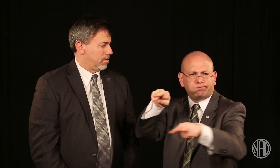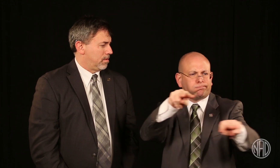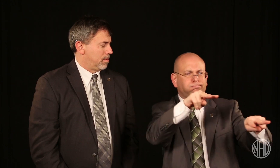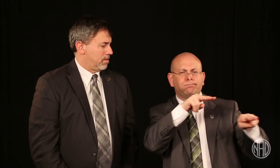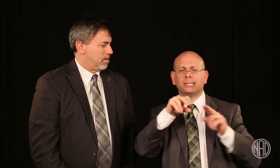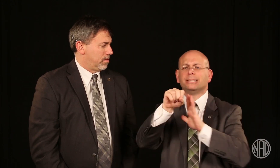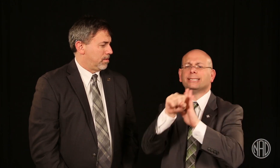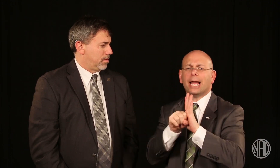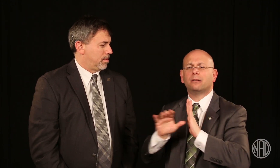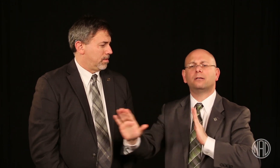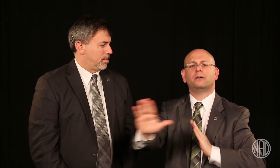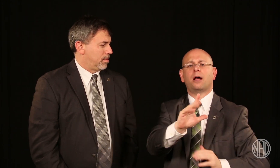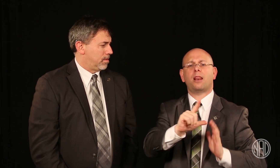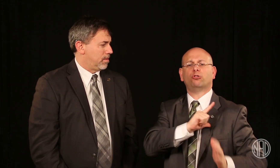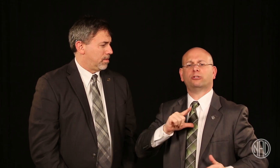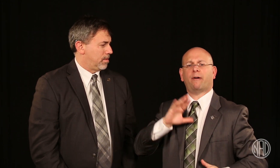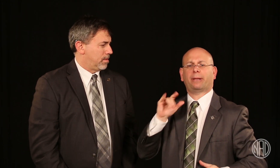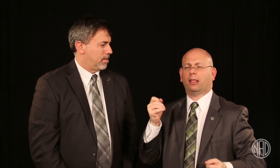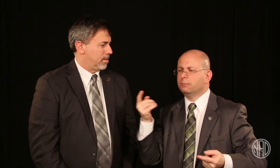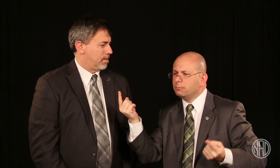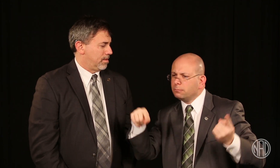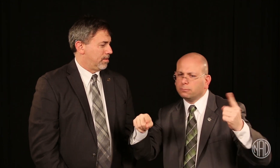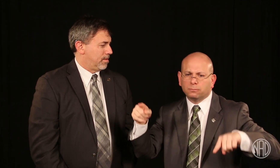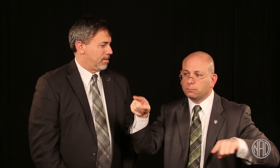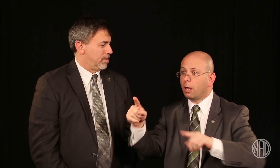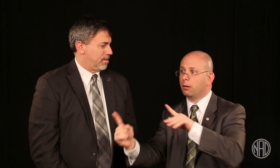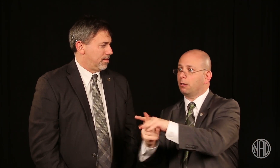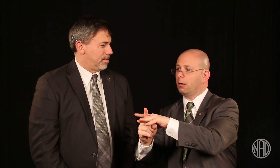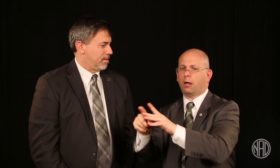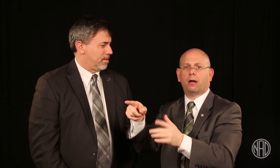Her role is to keep an eye on legislative bills in states that may impact deaf people